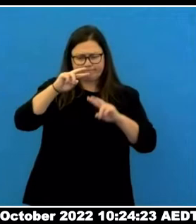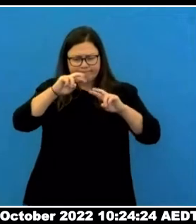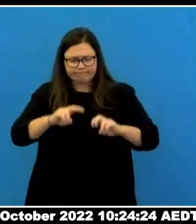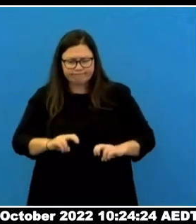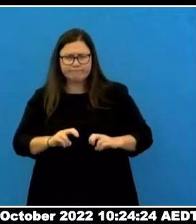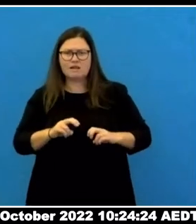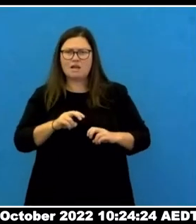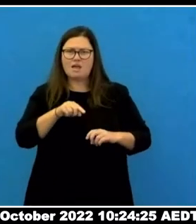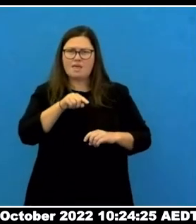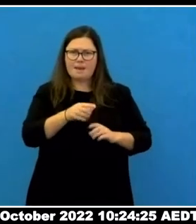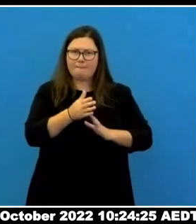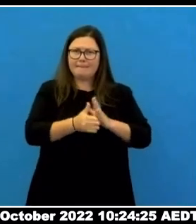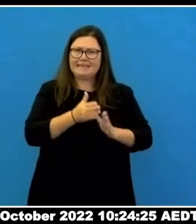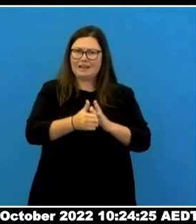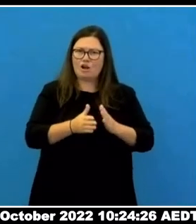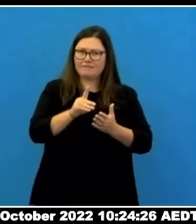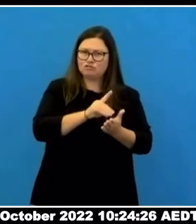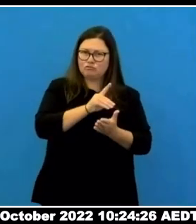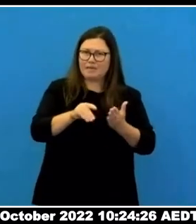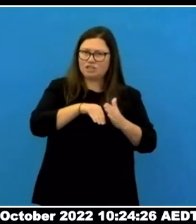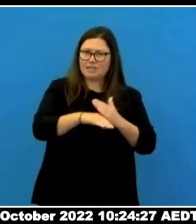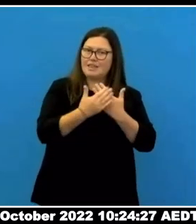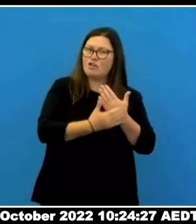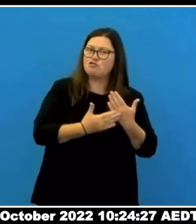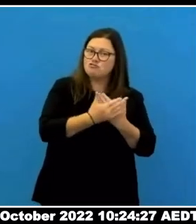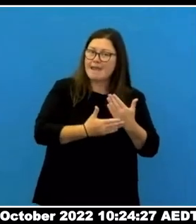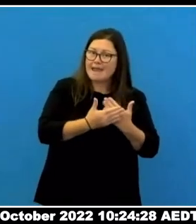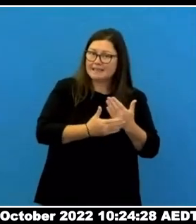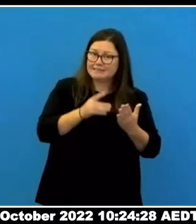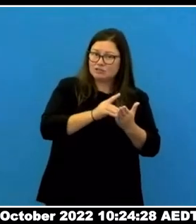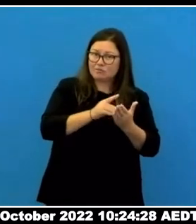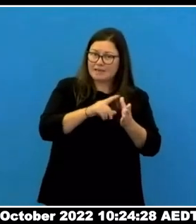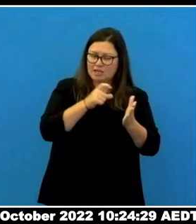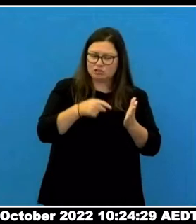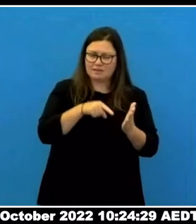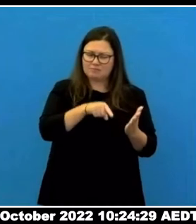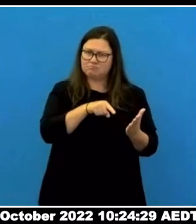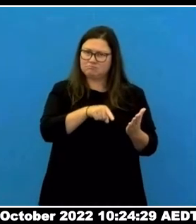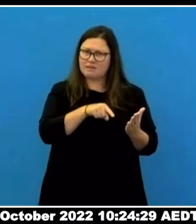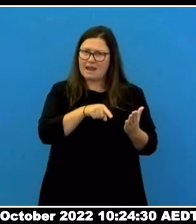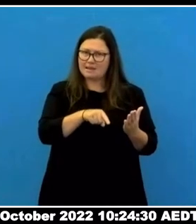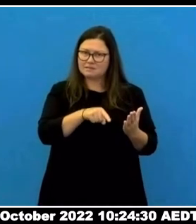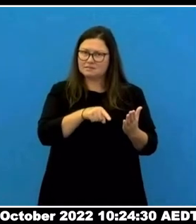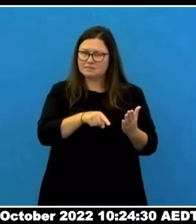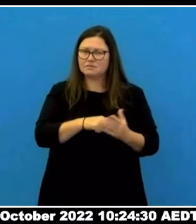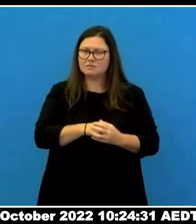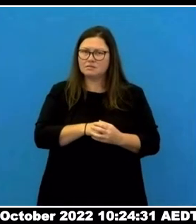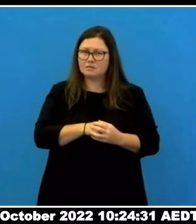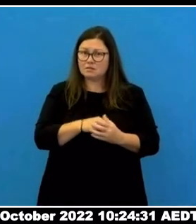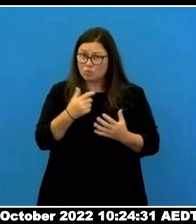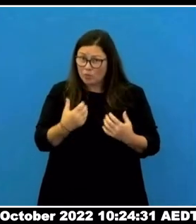Is the problem around how discrimination is dealt with in the legislation